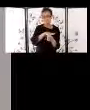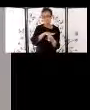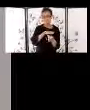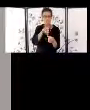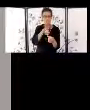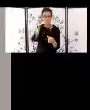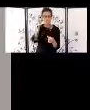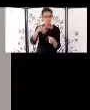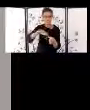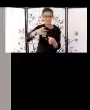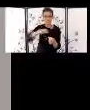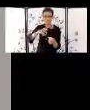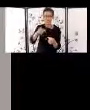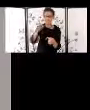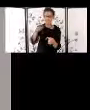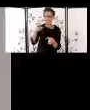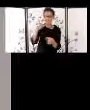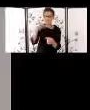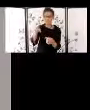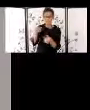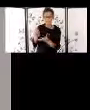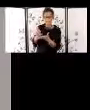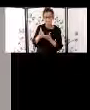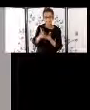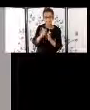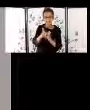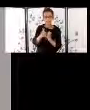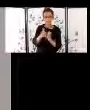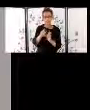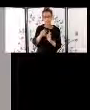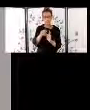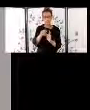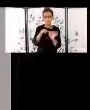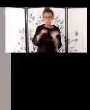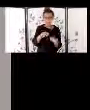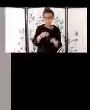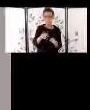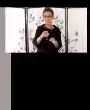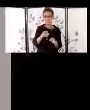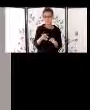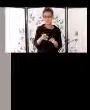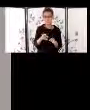or expand on this?”, “Do the support materials I’ve included do a good job demonstrating